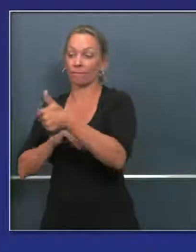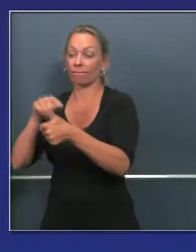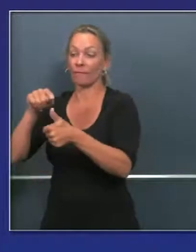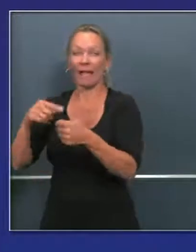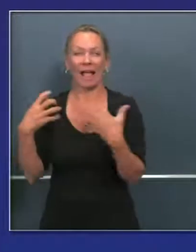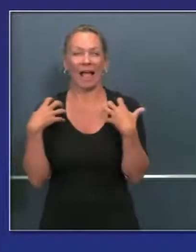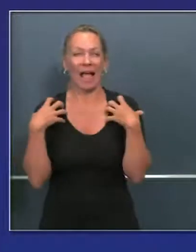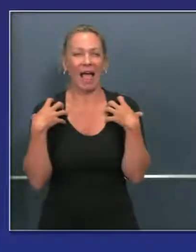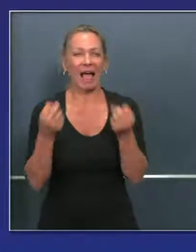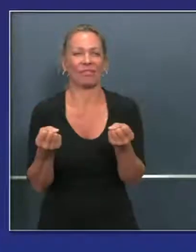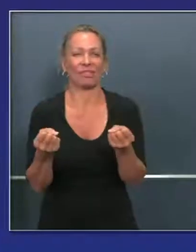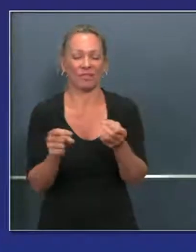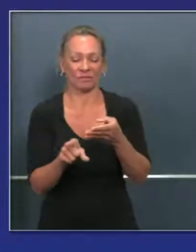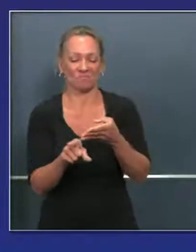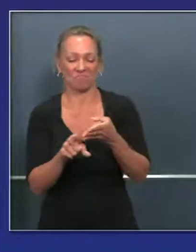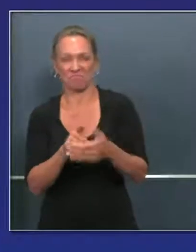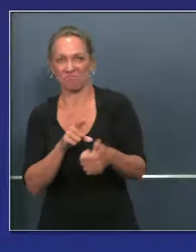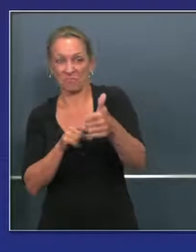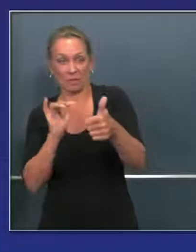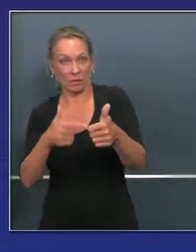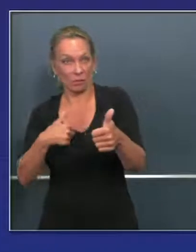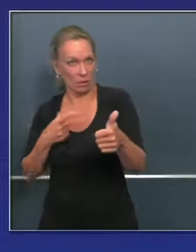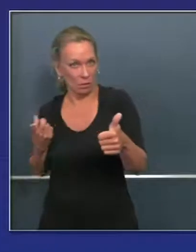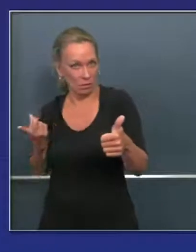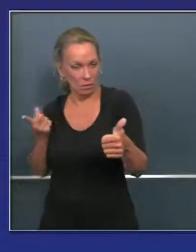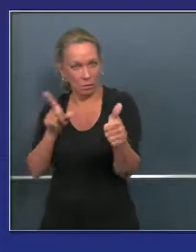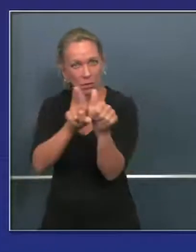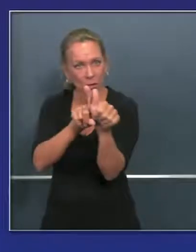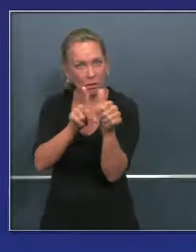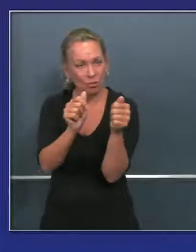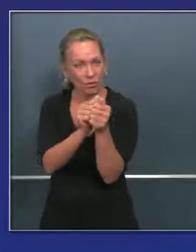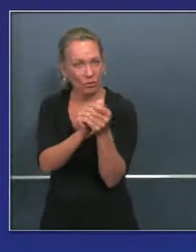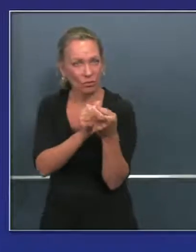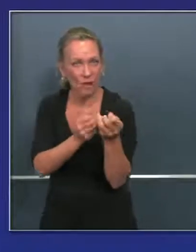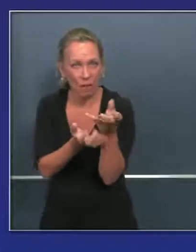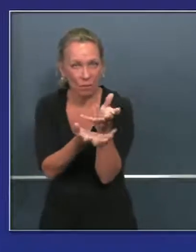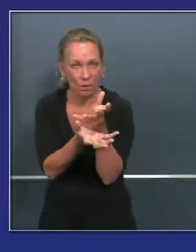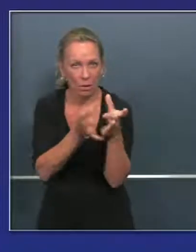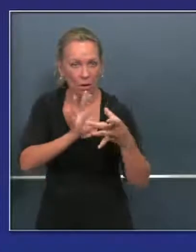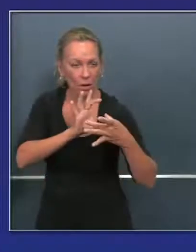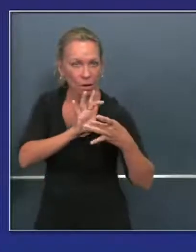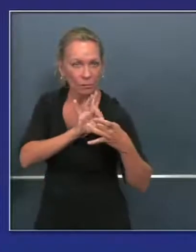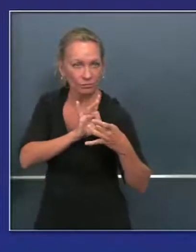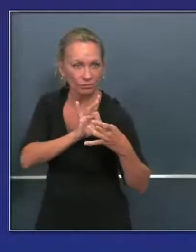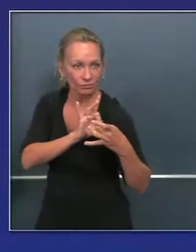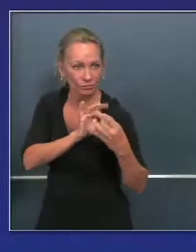that I'll be signing later this afternoon that stipulates two and a half billion dollars of